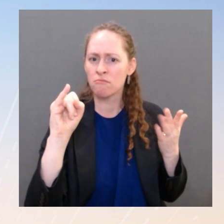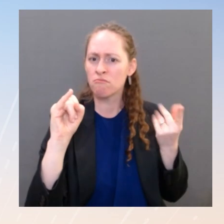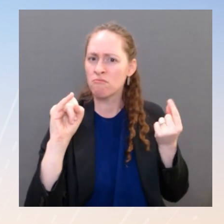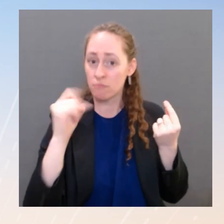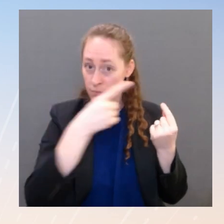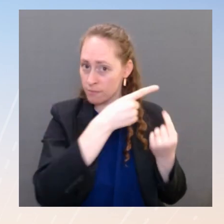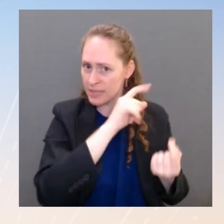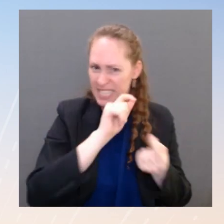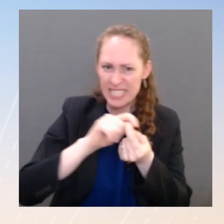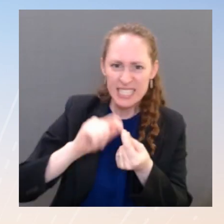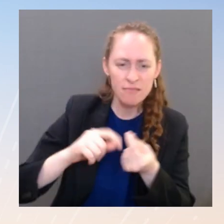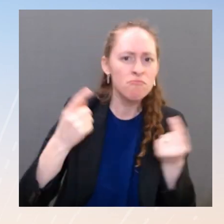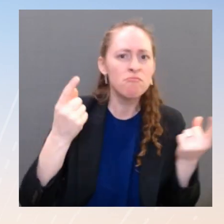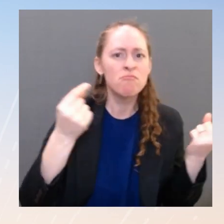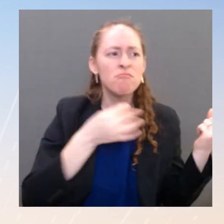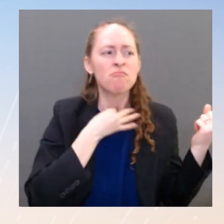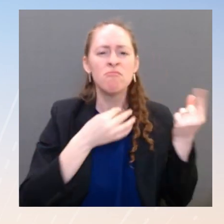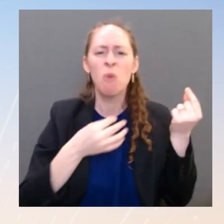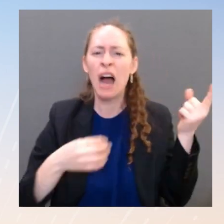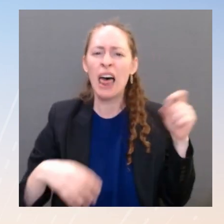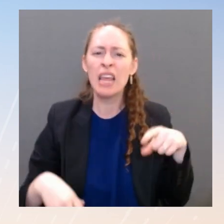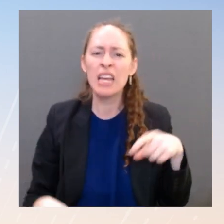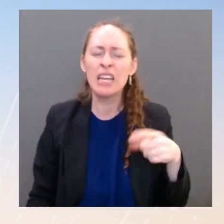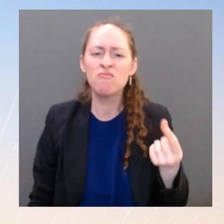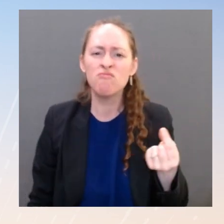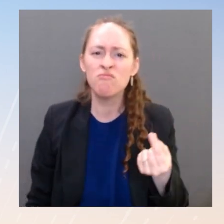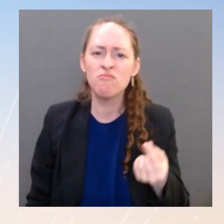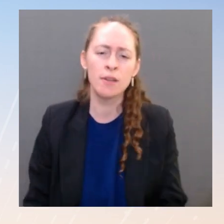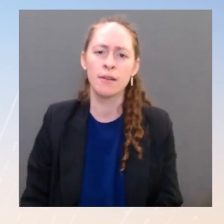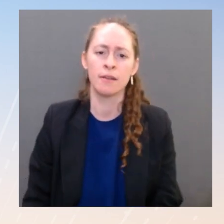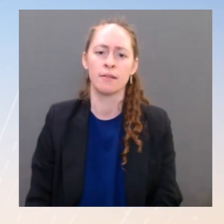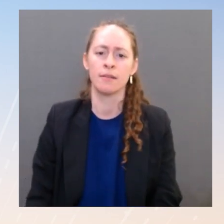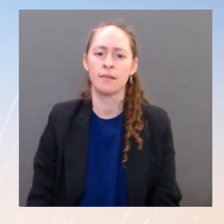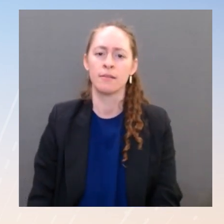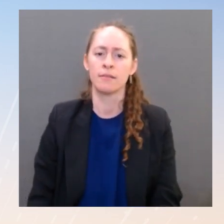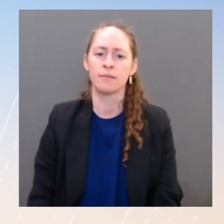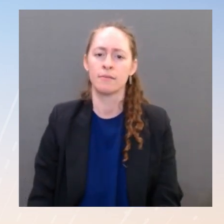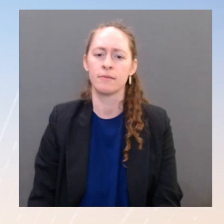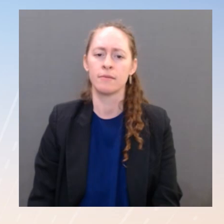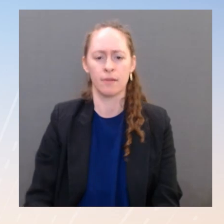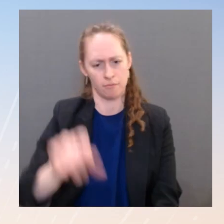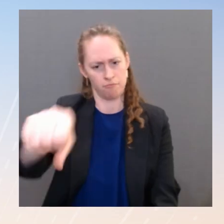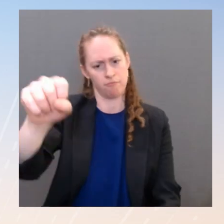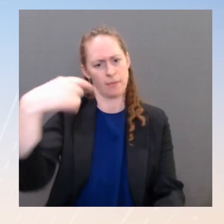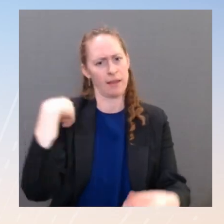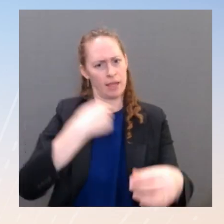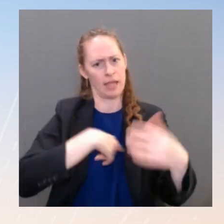I believe we put a pool note out about this yesterday -- after their visit to Ukraine, before they went to Poland.